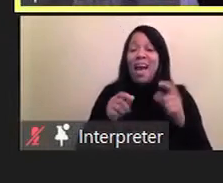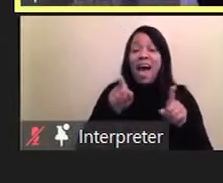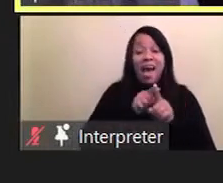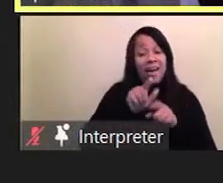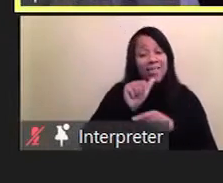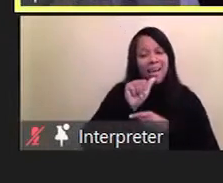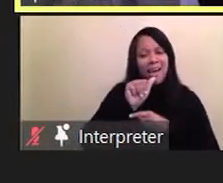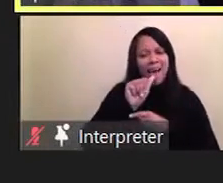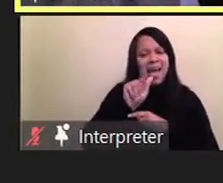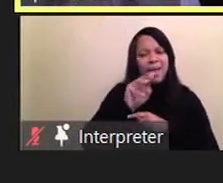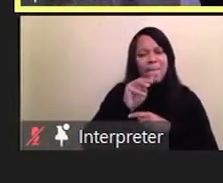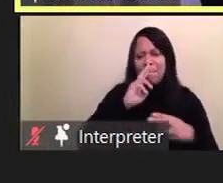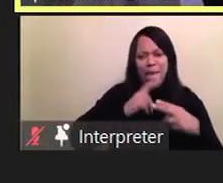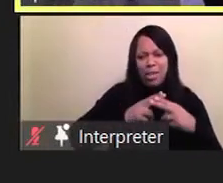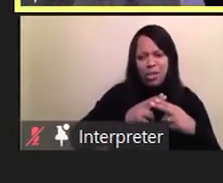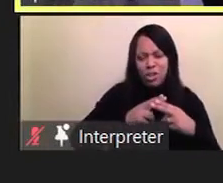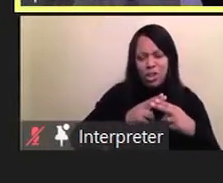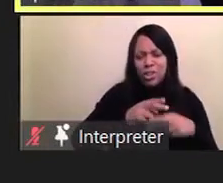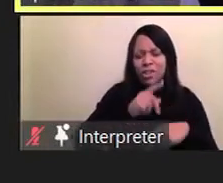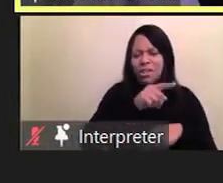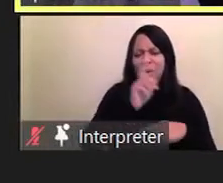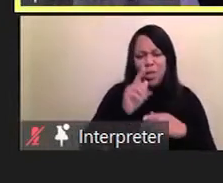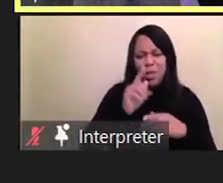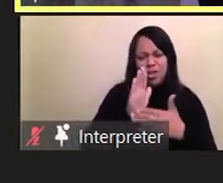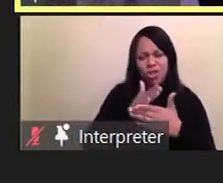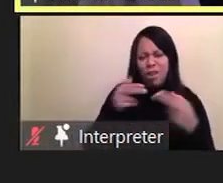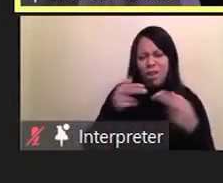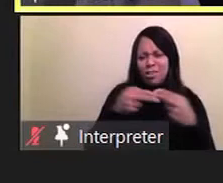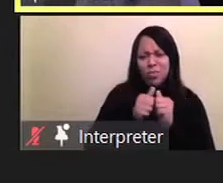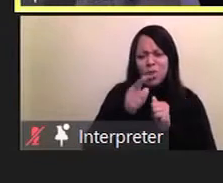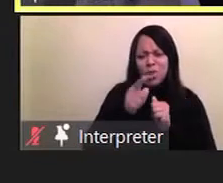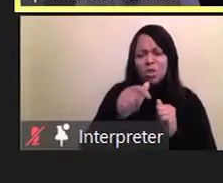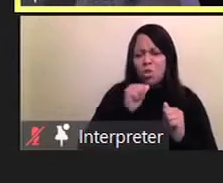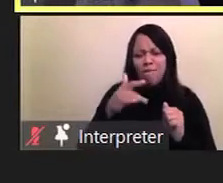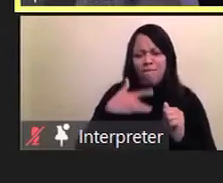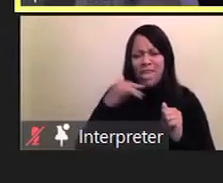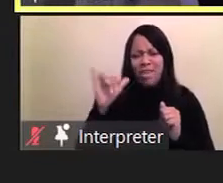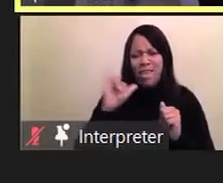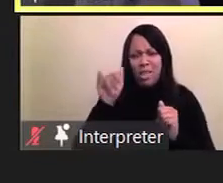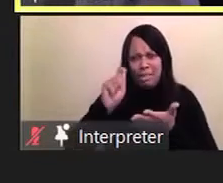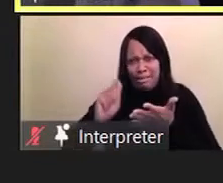So you don't have to furiously scribble notes here. That's why we give it to you later.